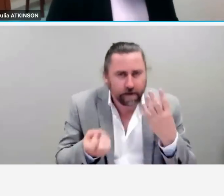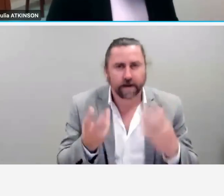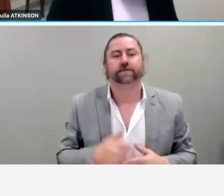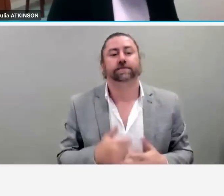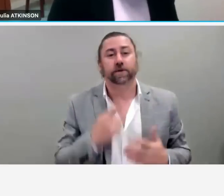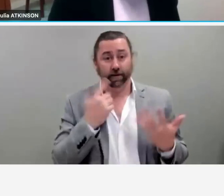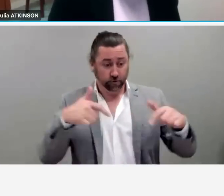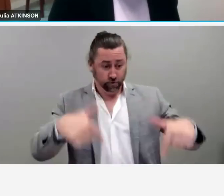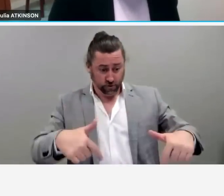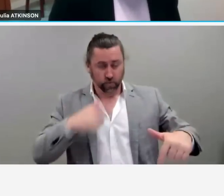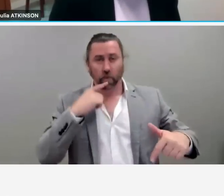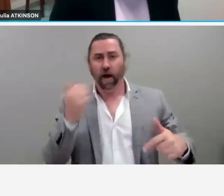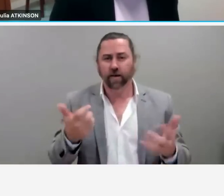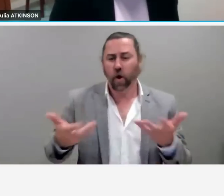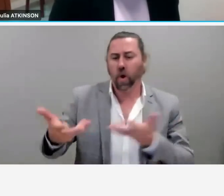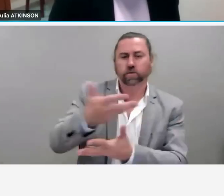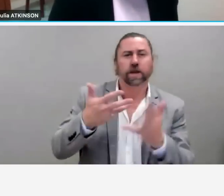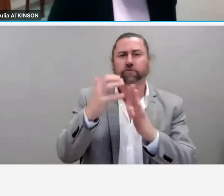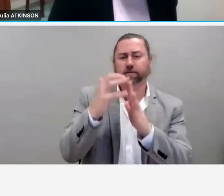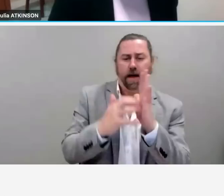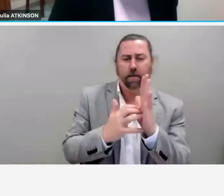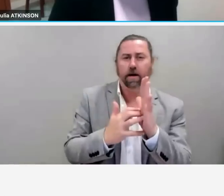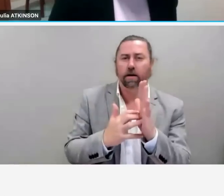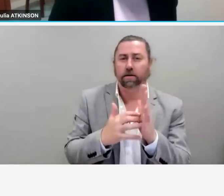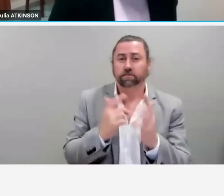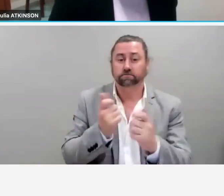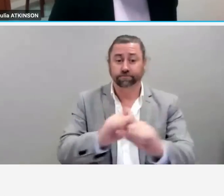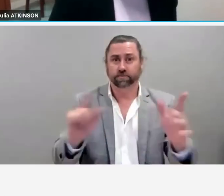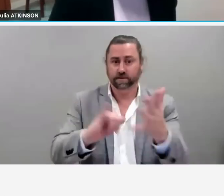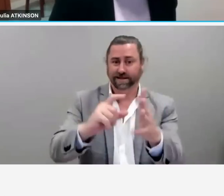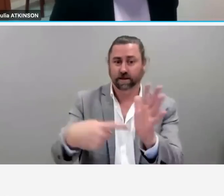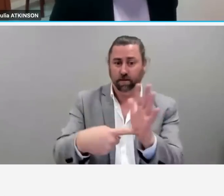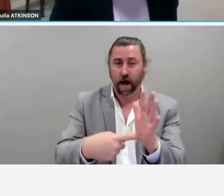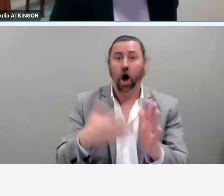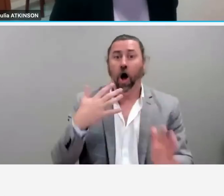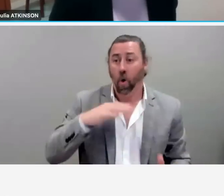new consultation paper in September and we'll be looking for submissions in response to that paper.